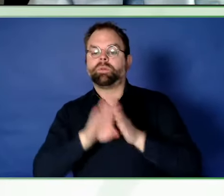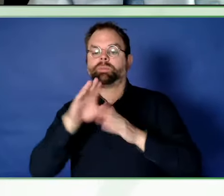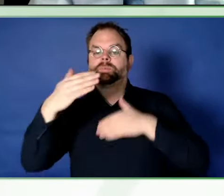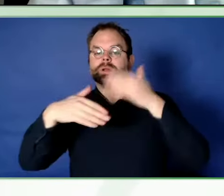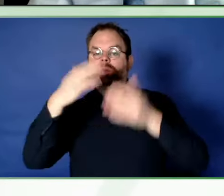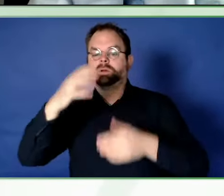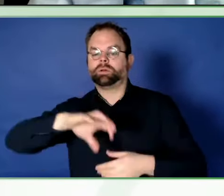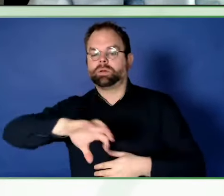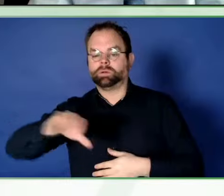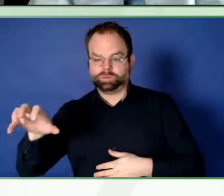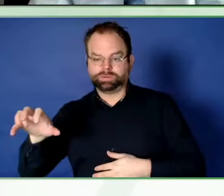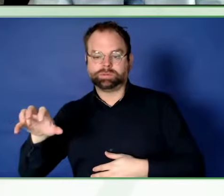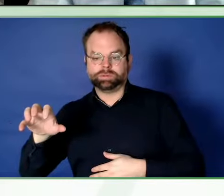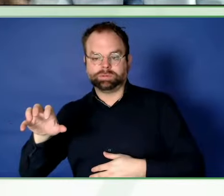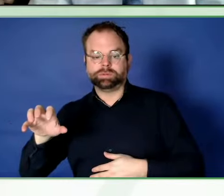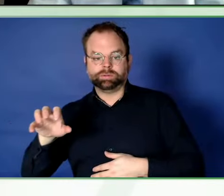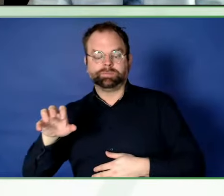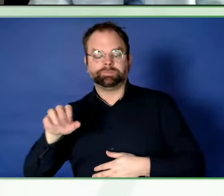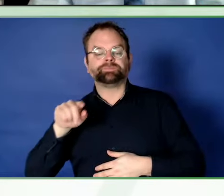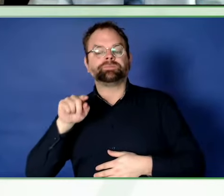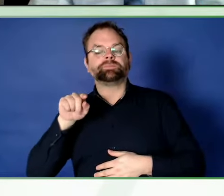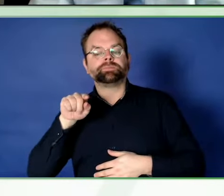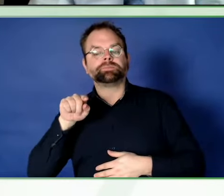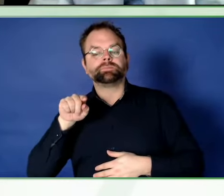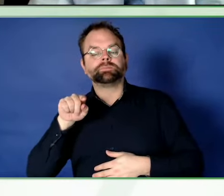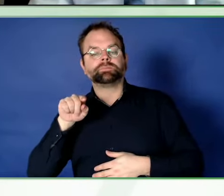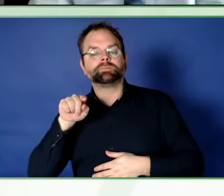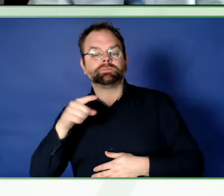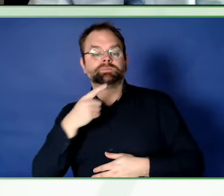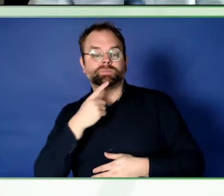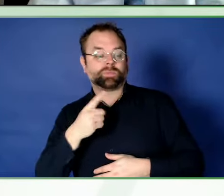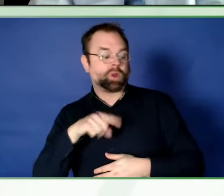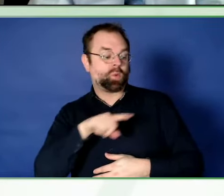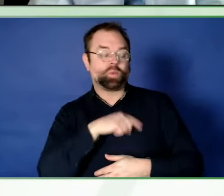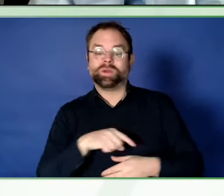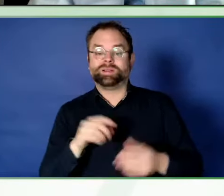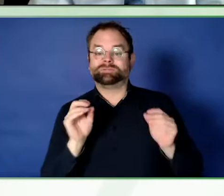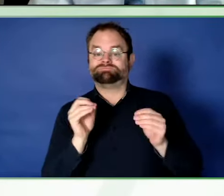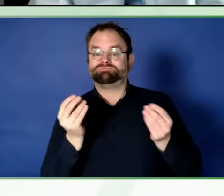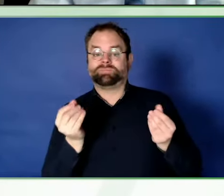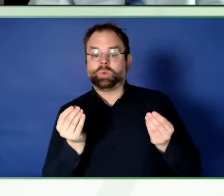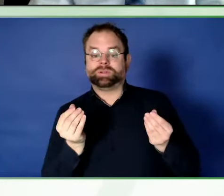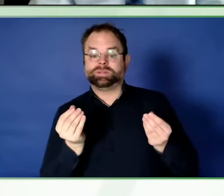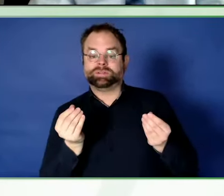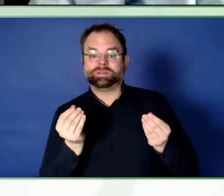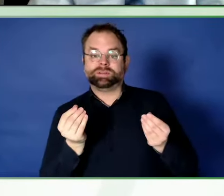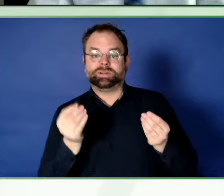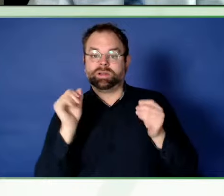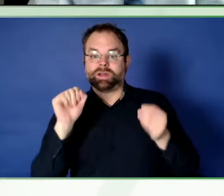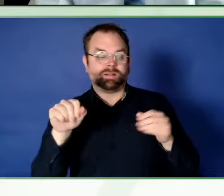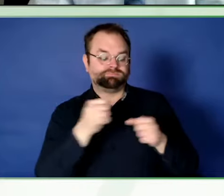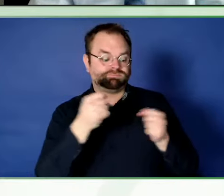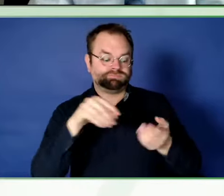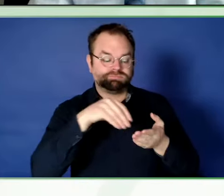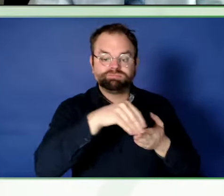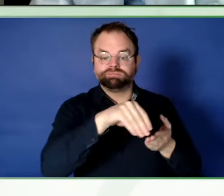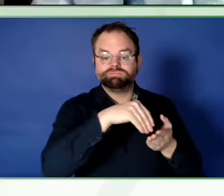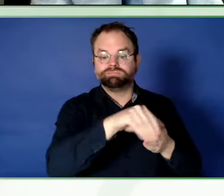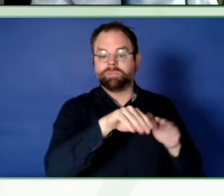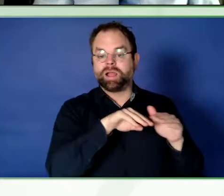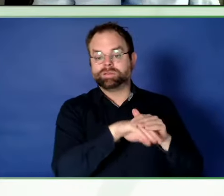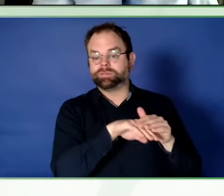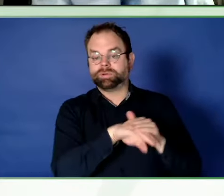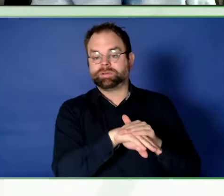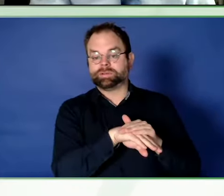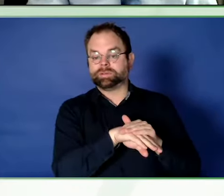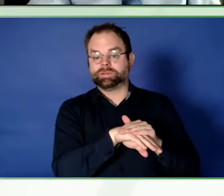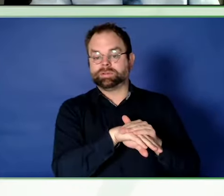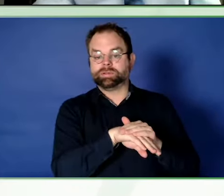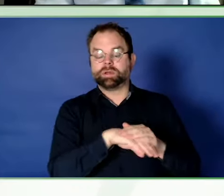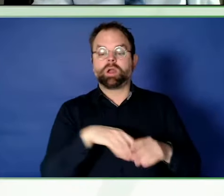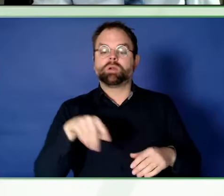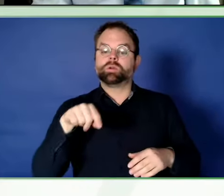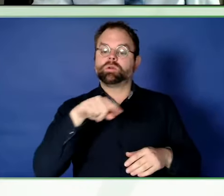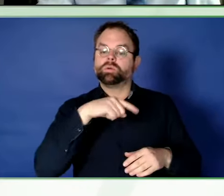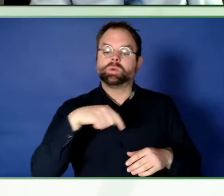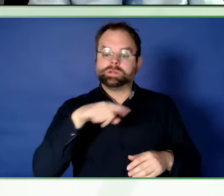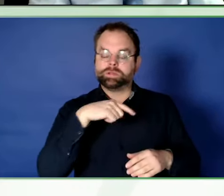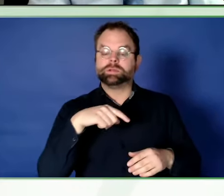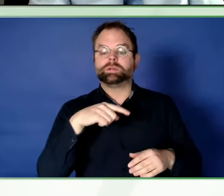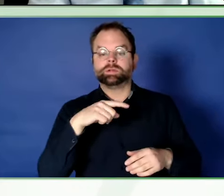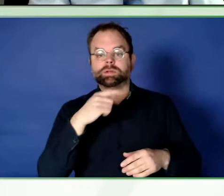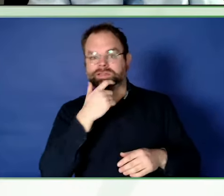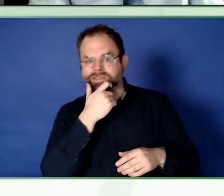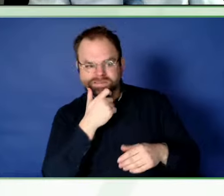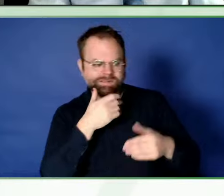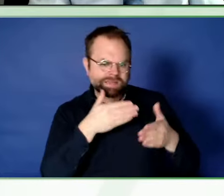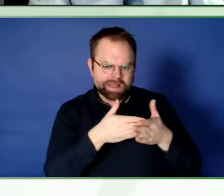and we have struggling with big mistakes for moderation and implementation, because we